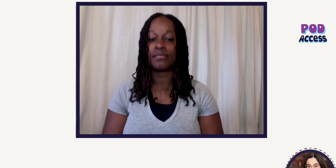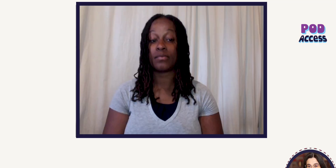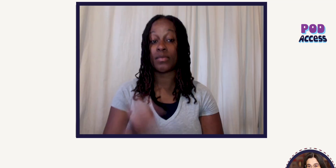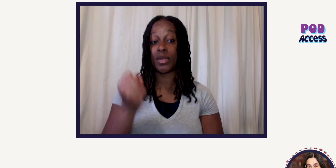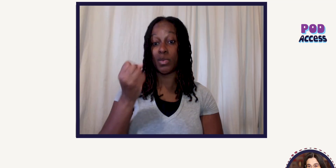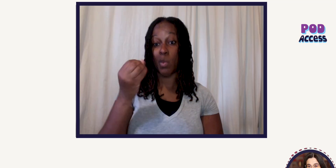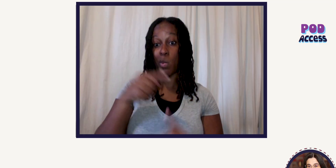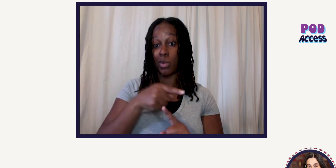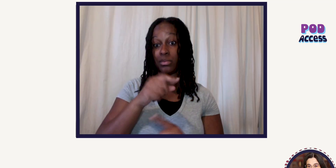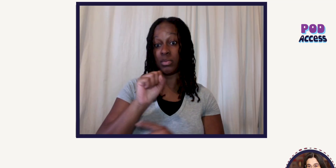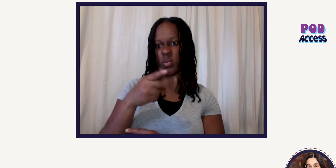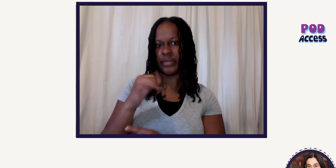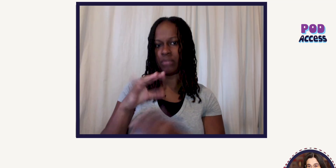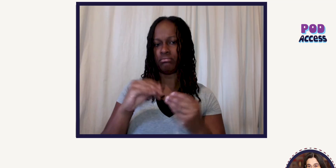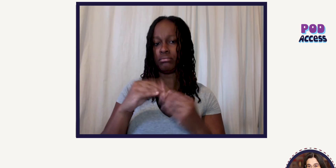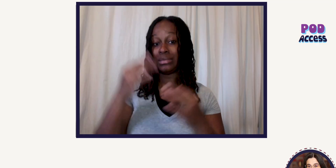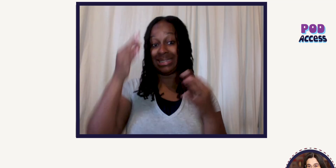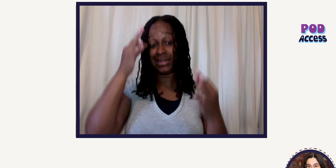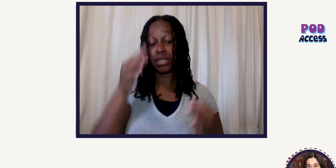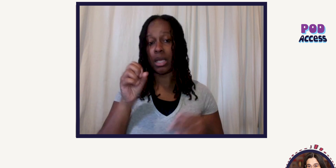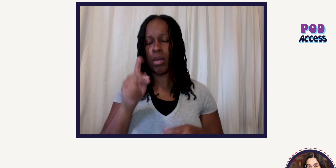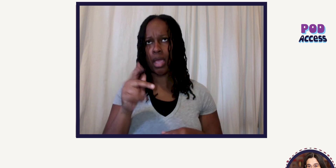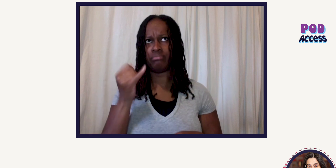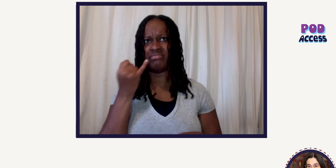So, deciding, okay, if this is our brand